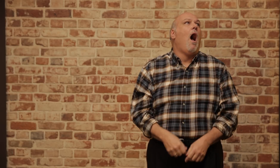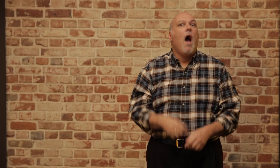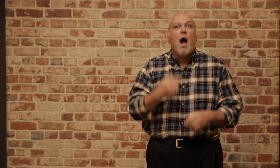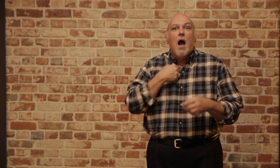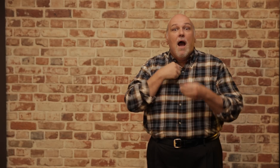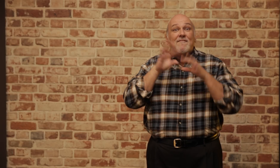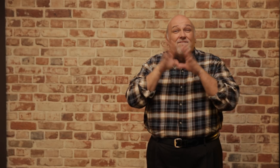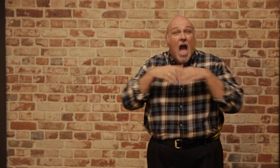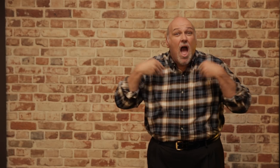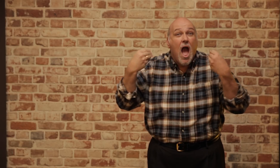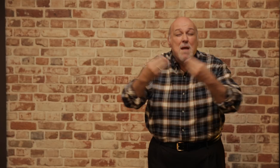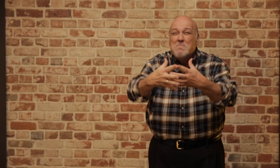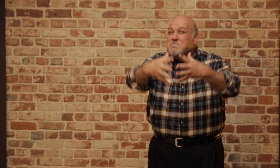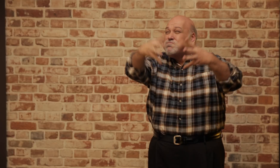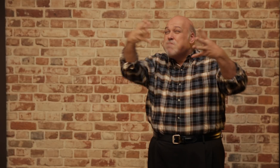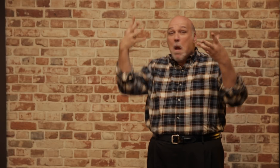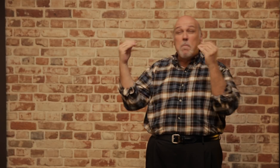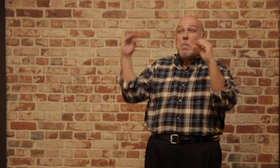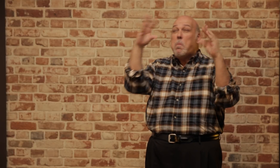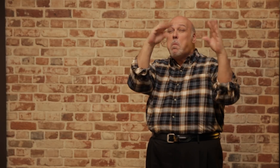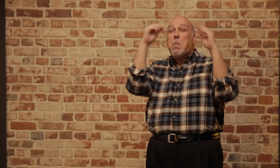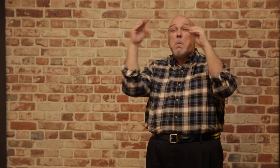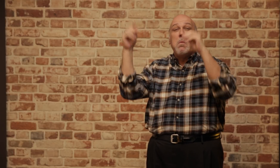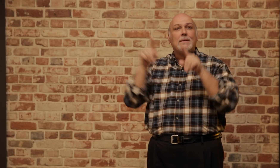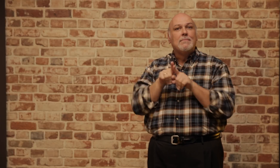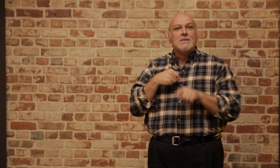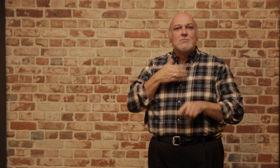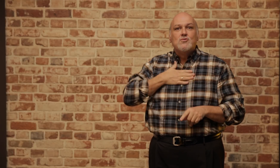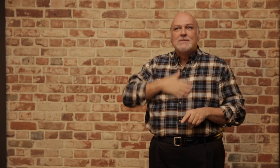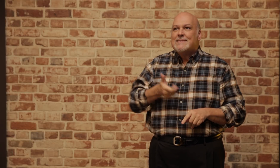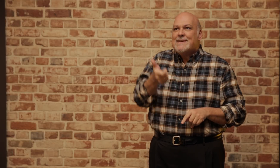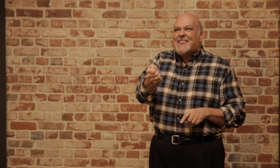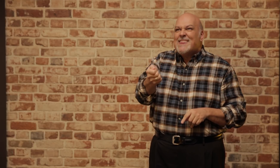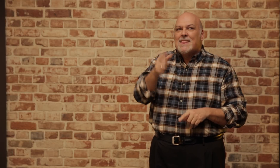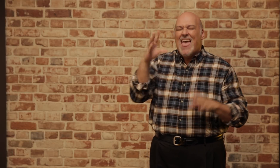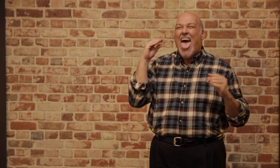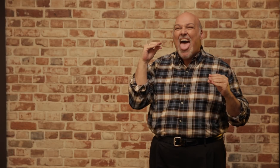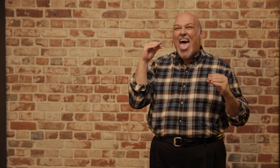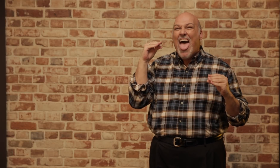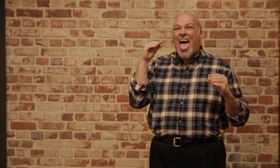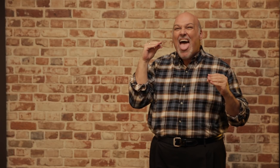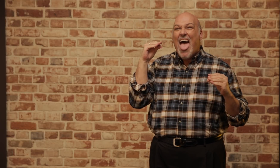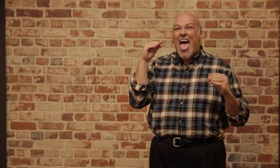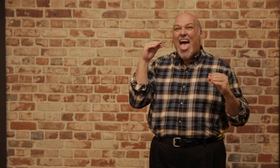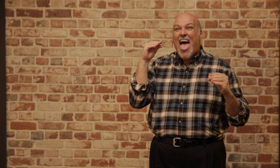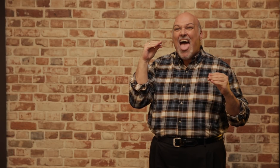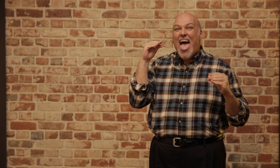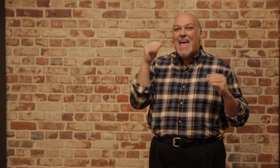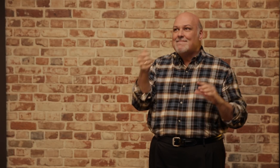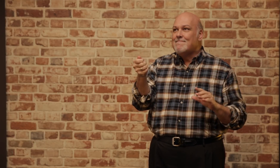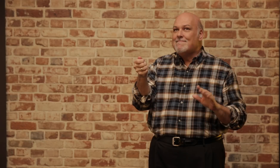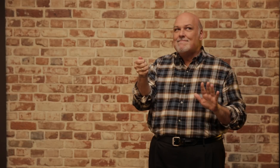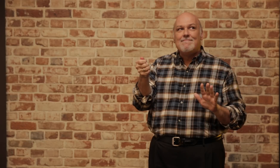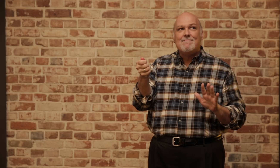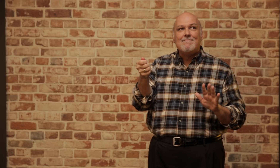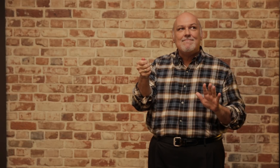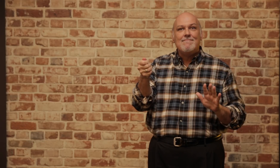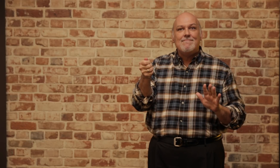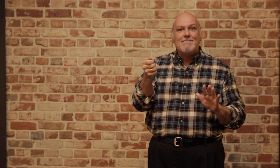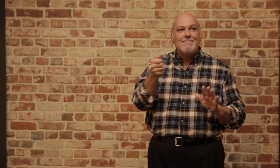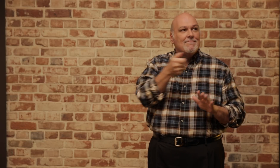My family drives me crazy, talking constantly and putting them on pause would make me happy.